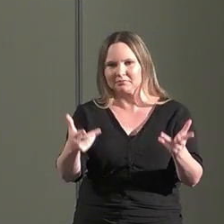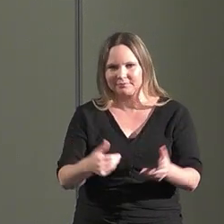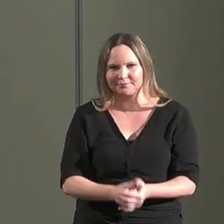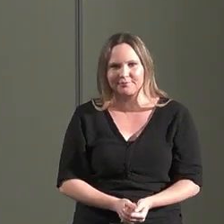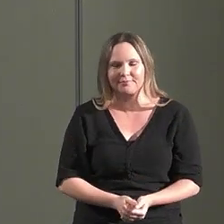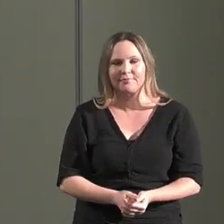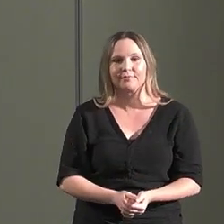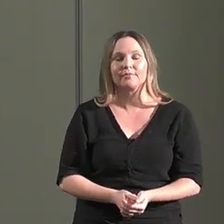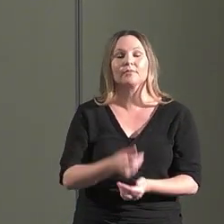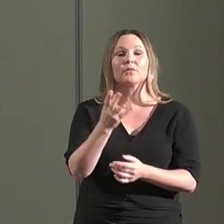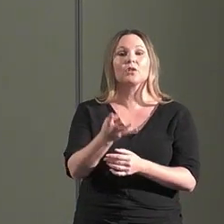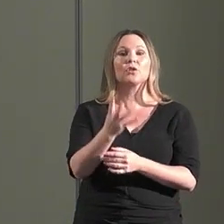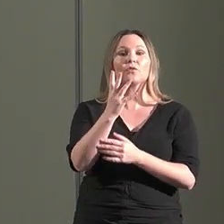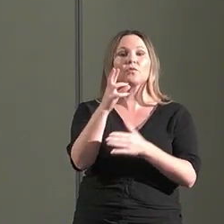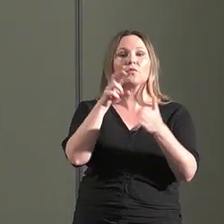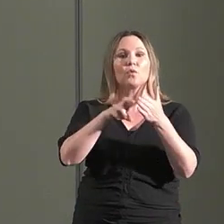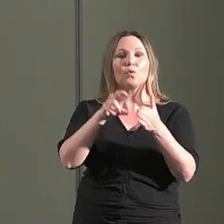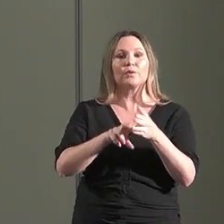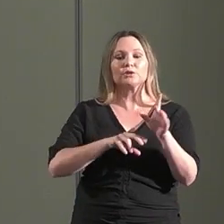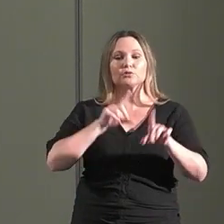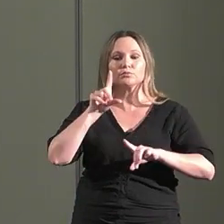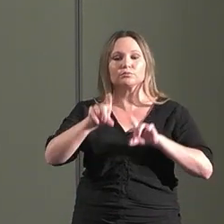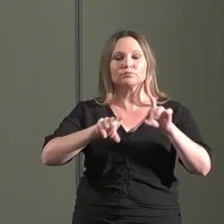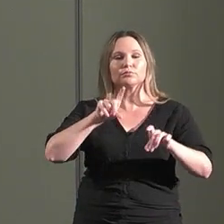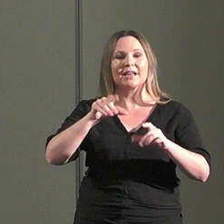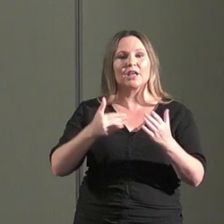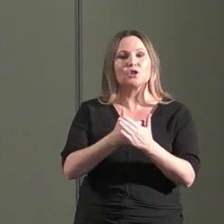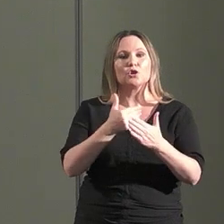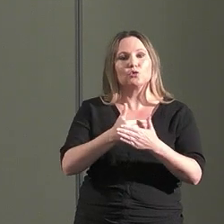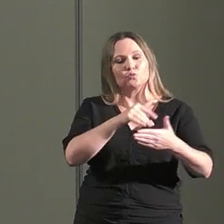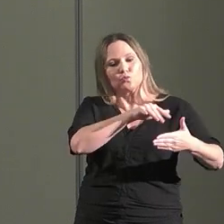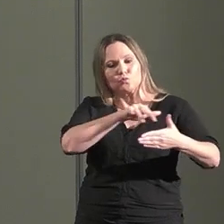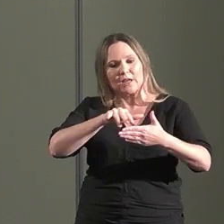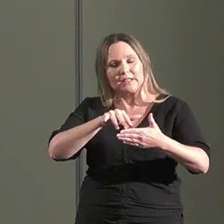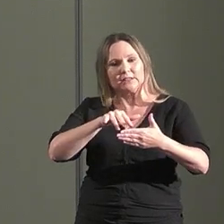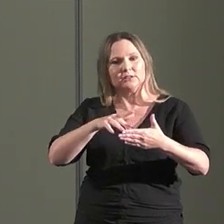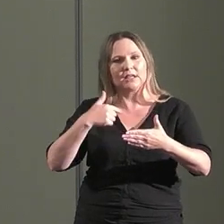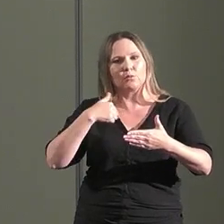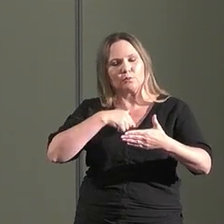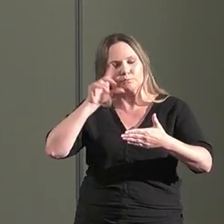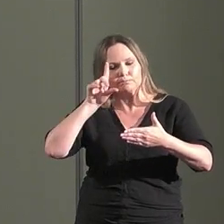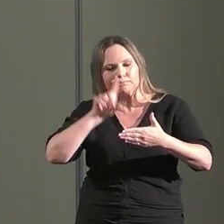The four research questions in the new study we were exploring, has the accessibility of